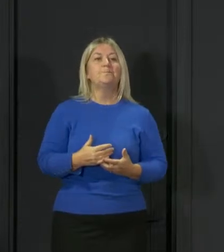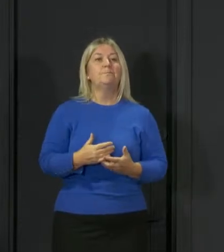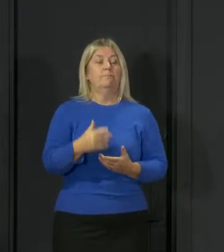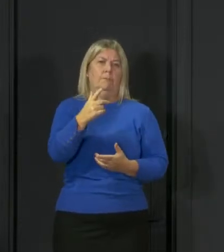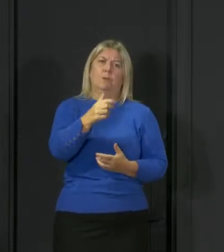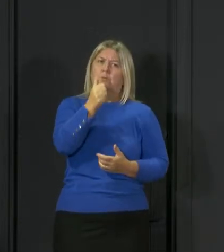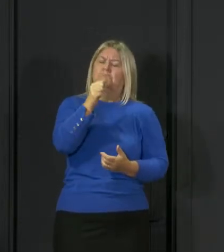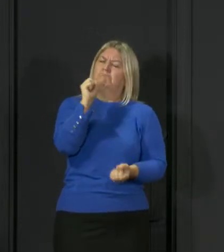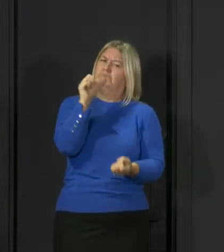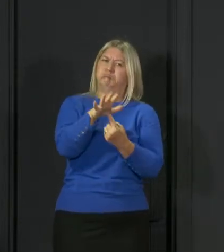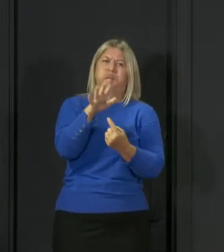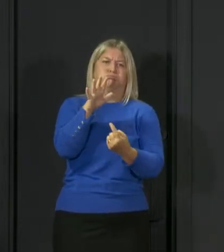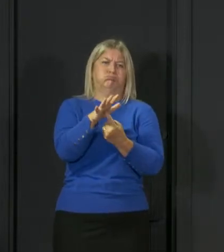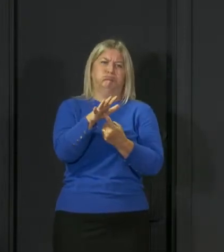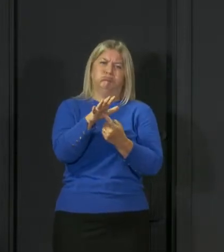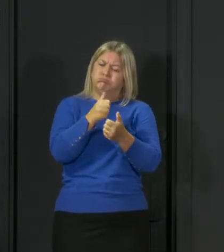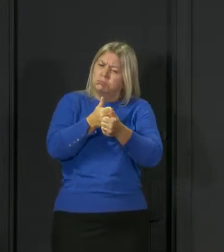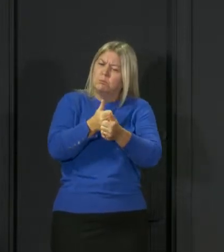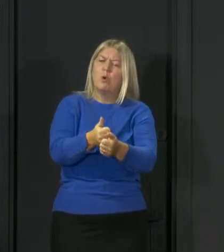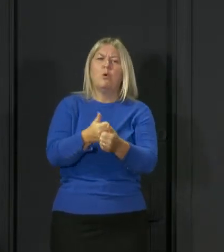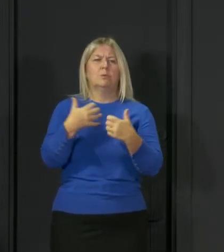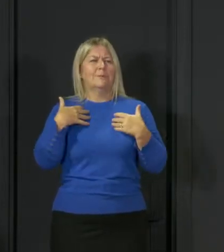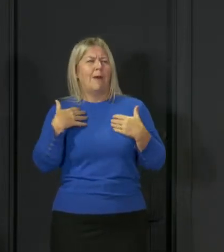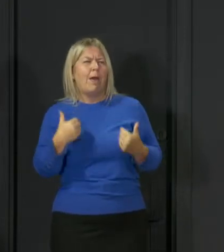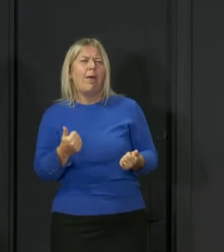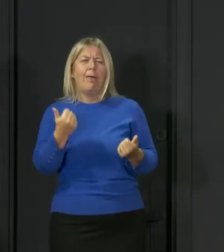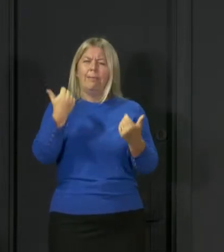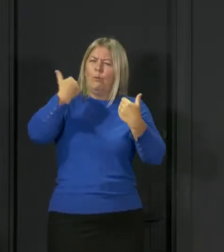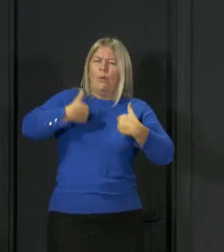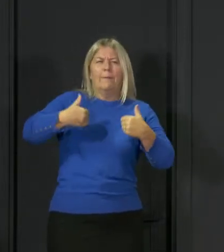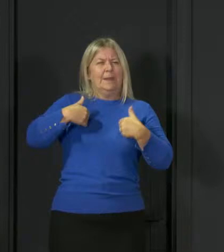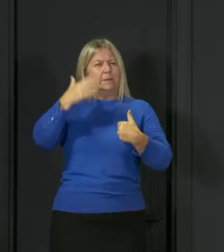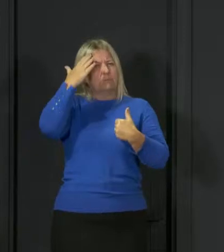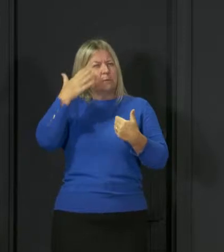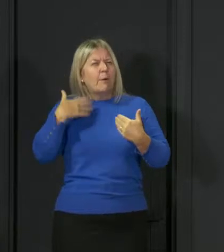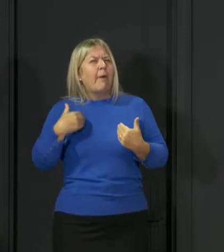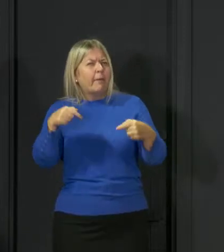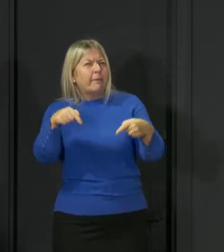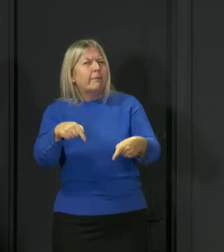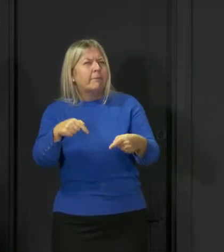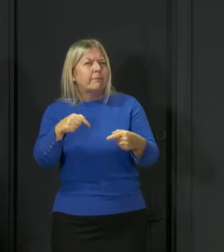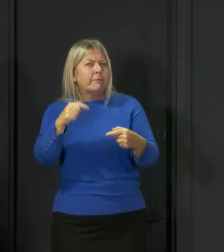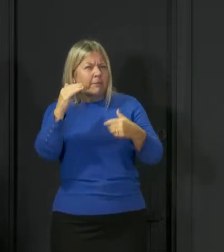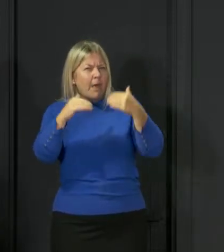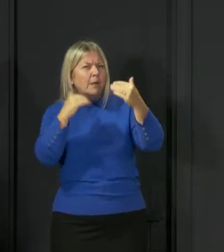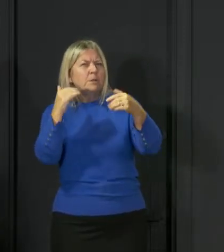in supporting health and wellbeing particularly at the moment. But we also know that any setting